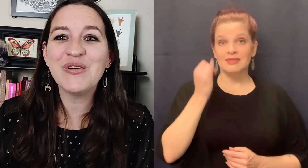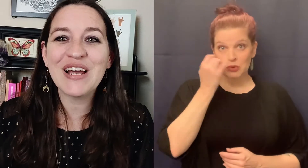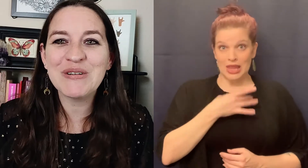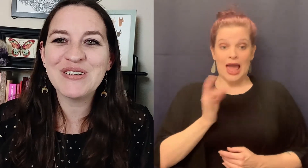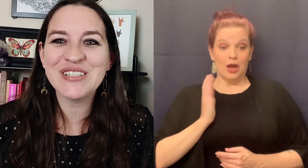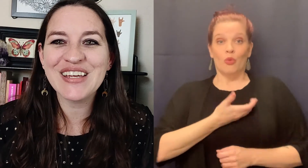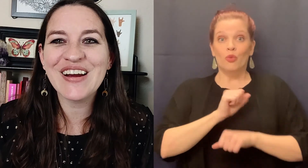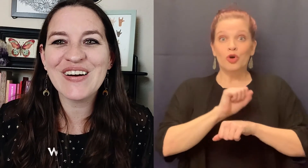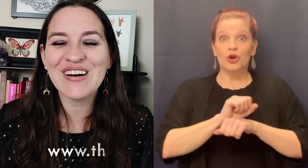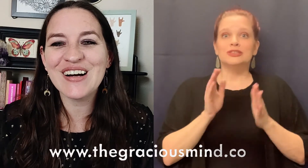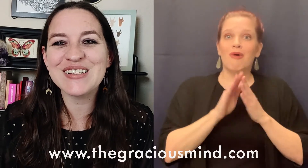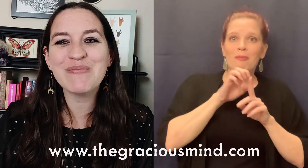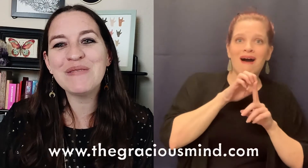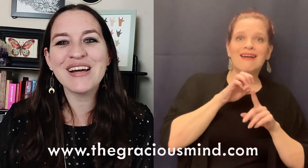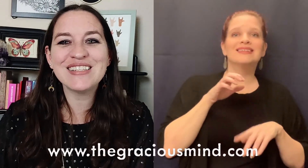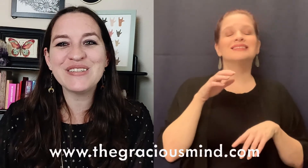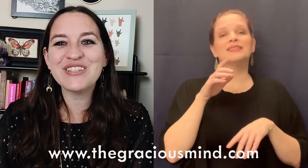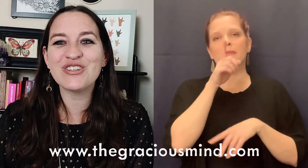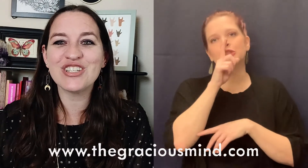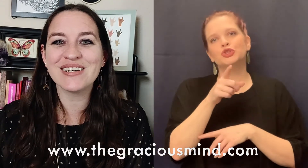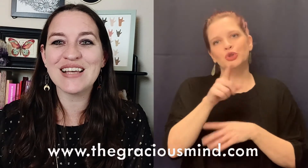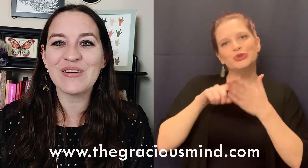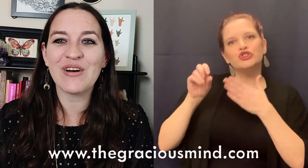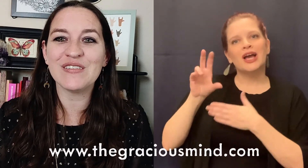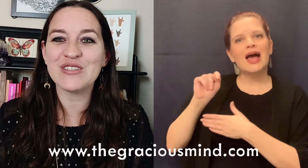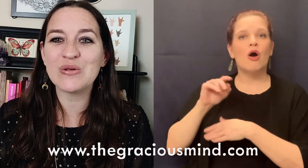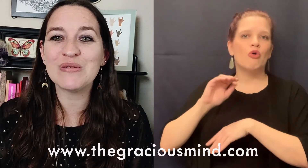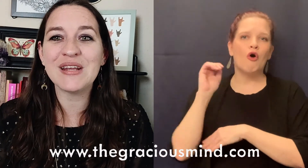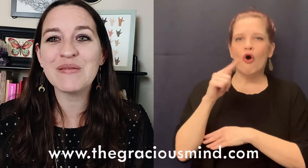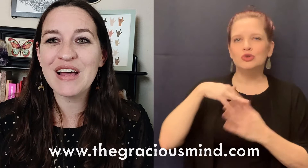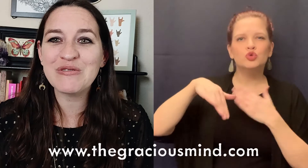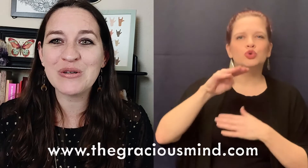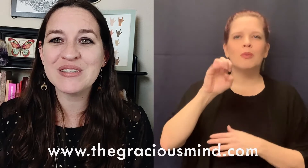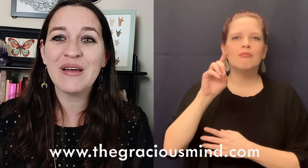If you like what we're doing here on Small Bites to be sure to check us out on all of the social media platforms.